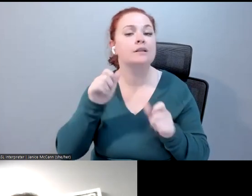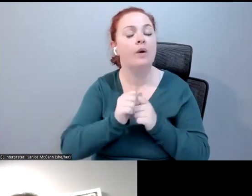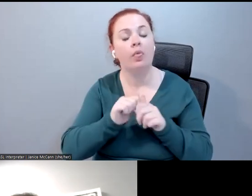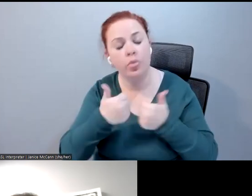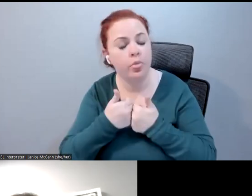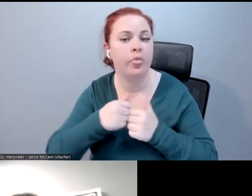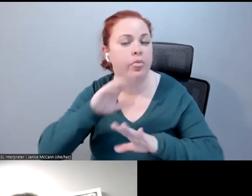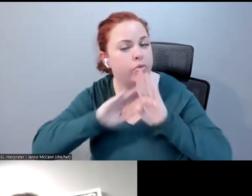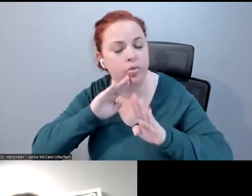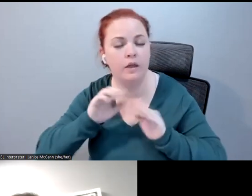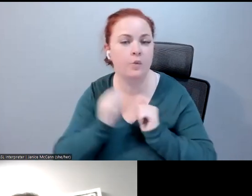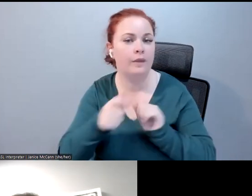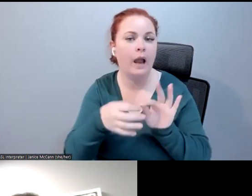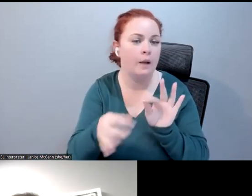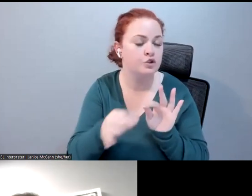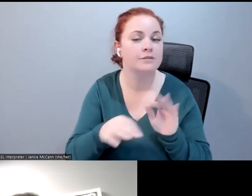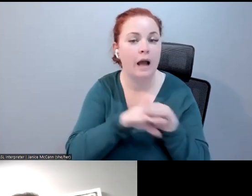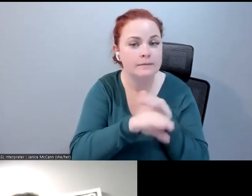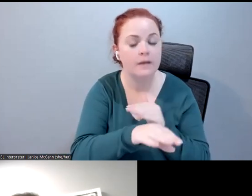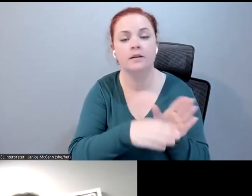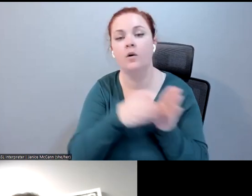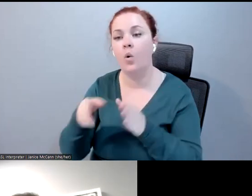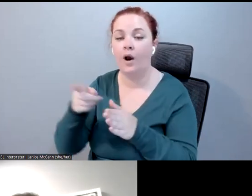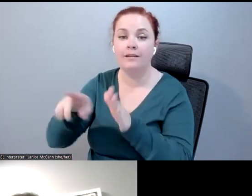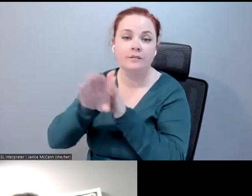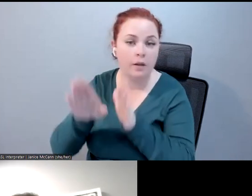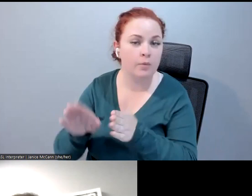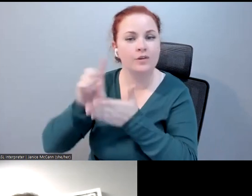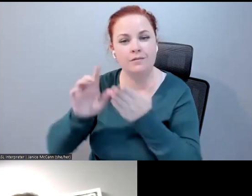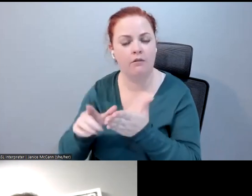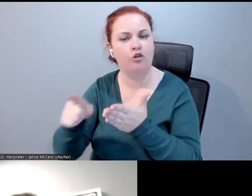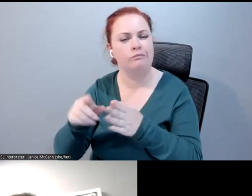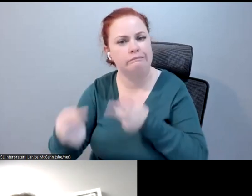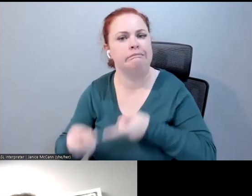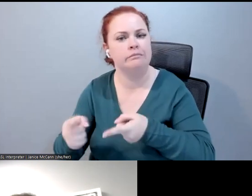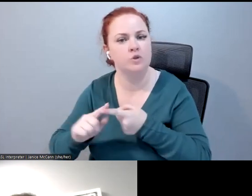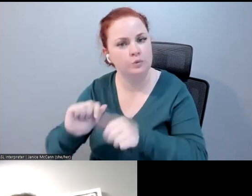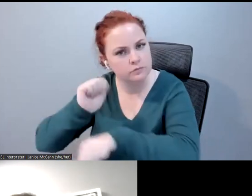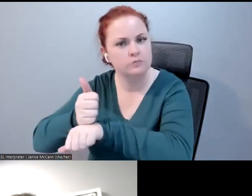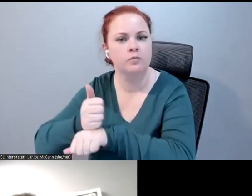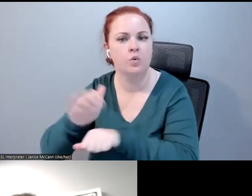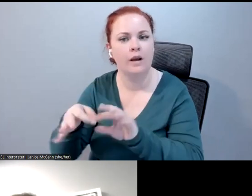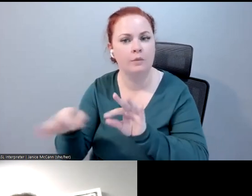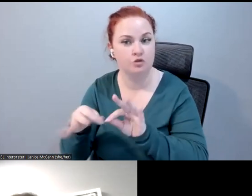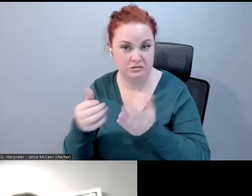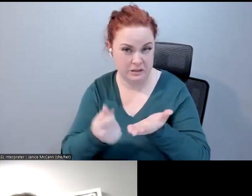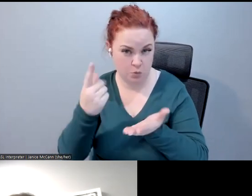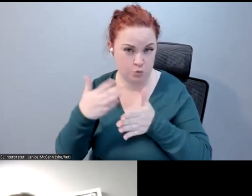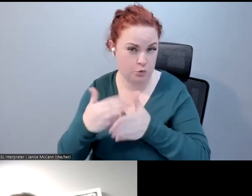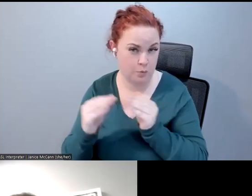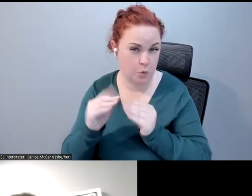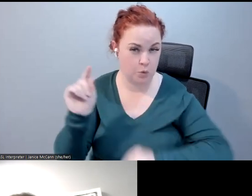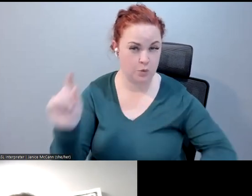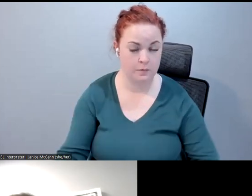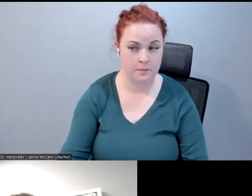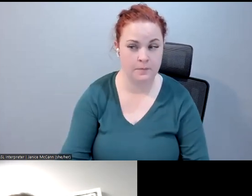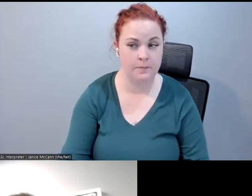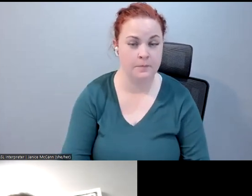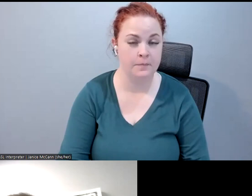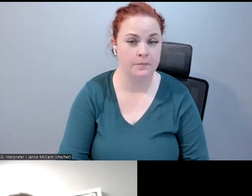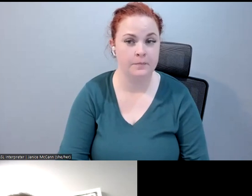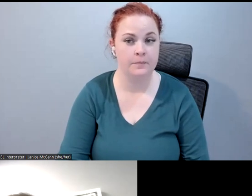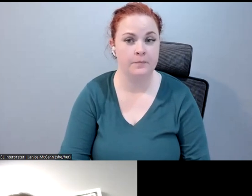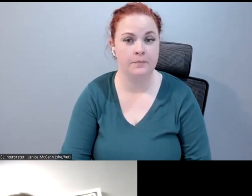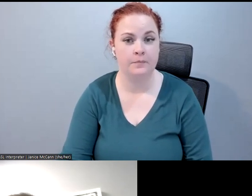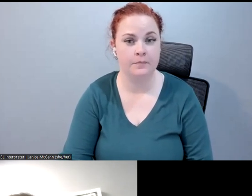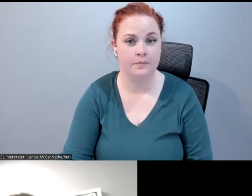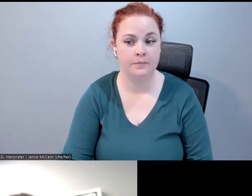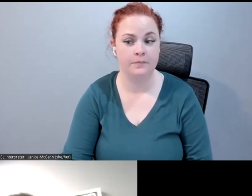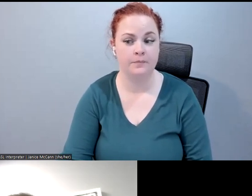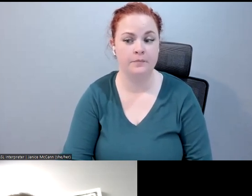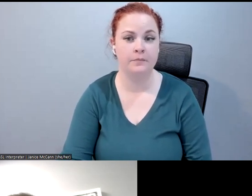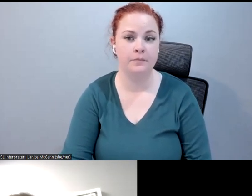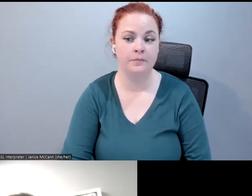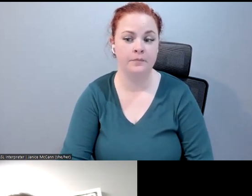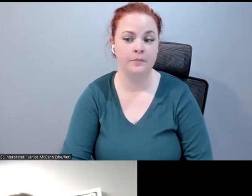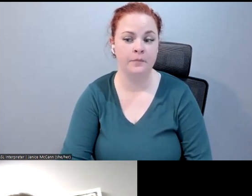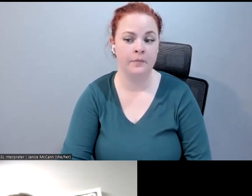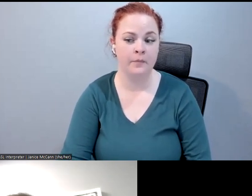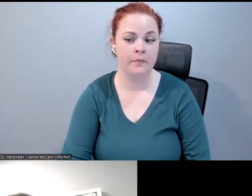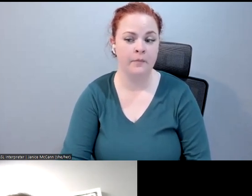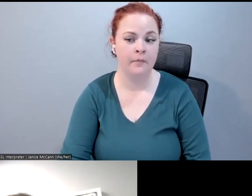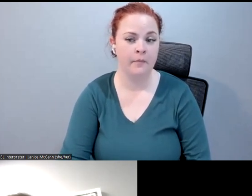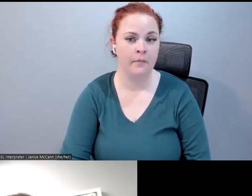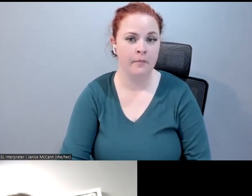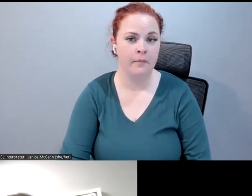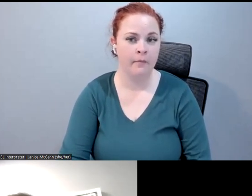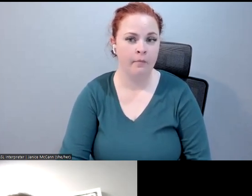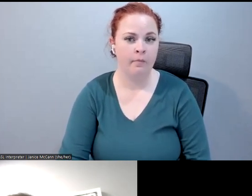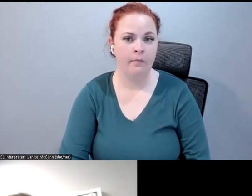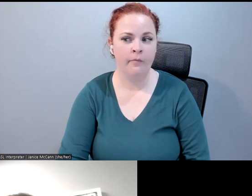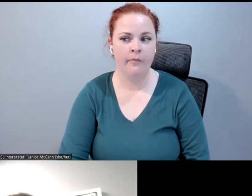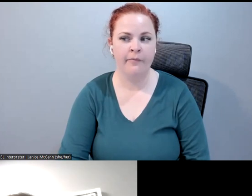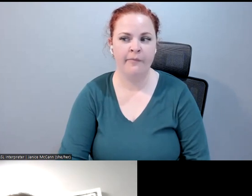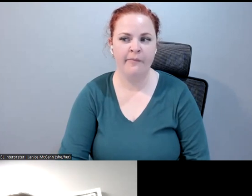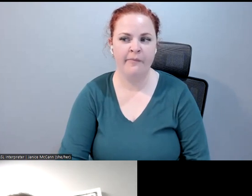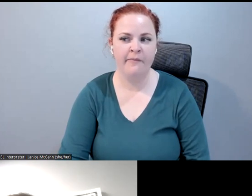challenges you've faced in trying to implement captions?